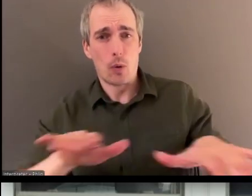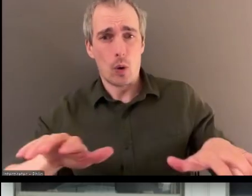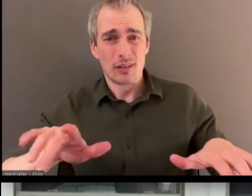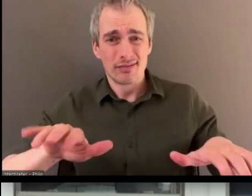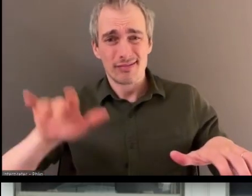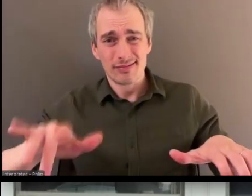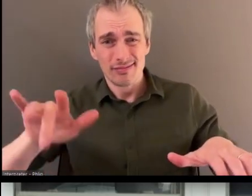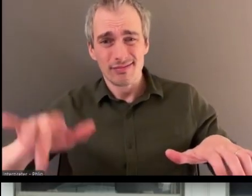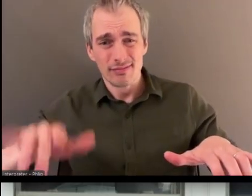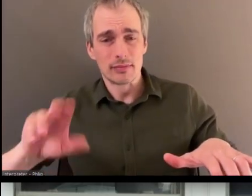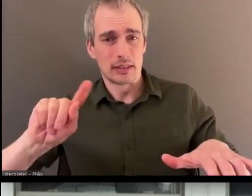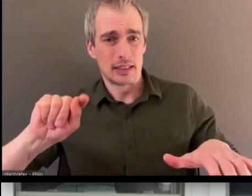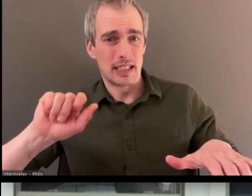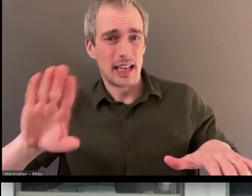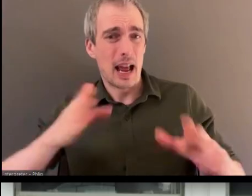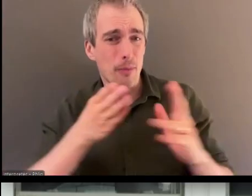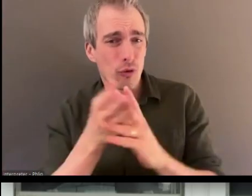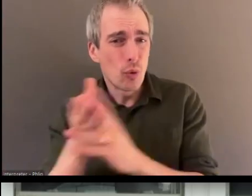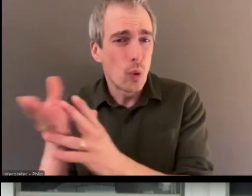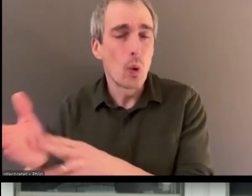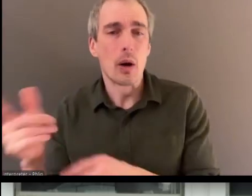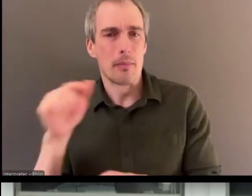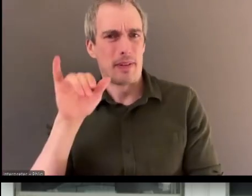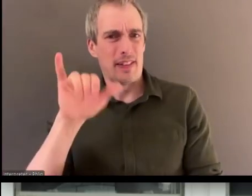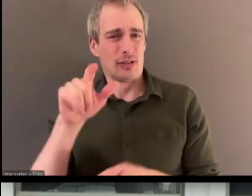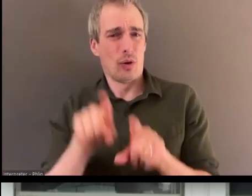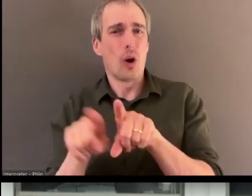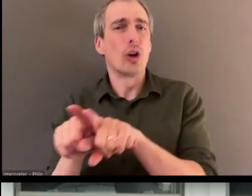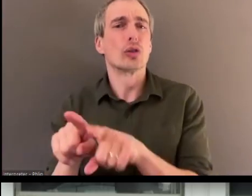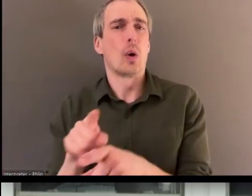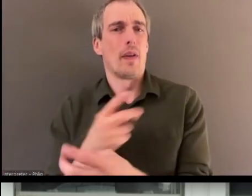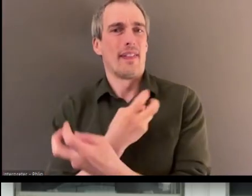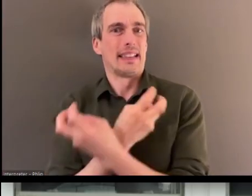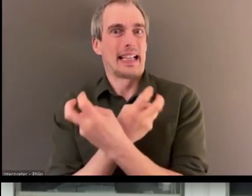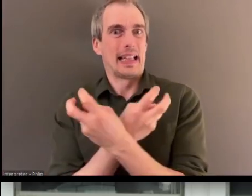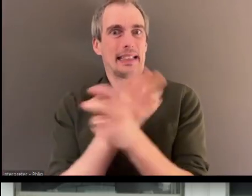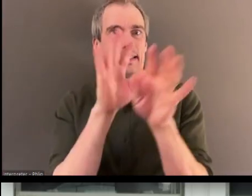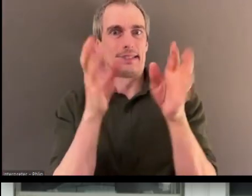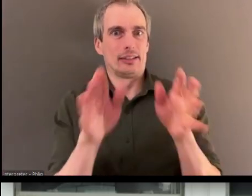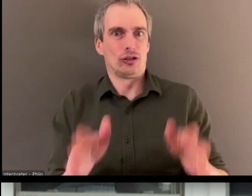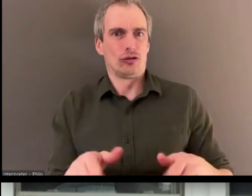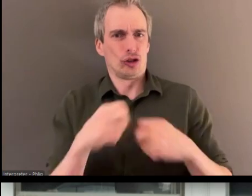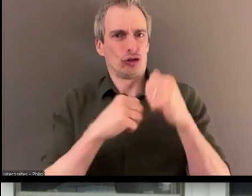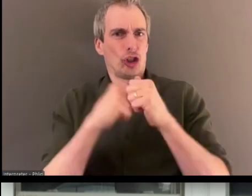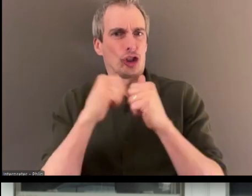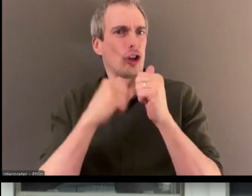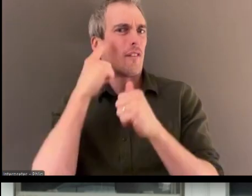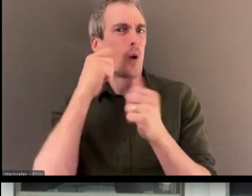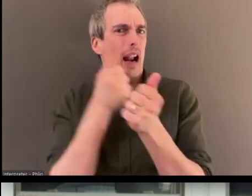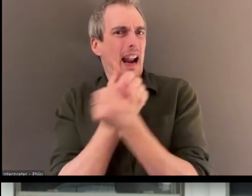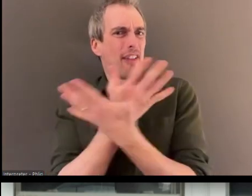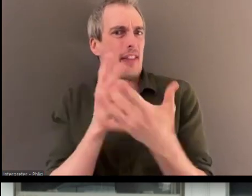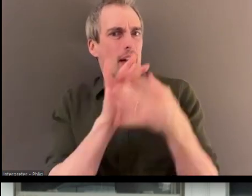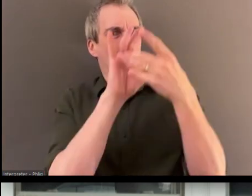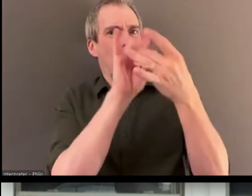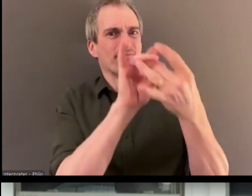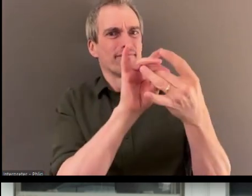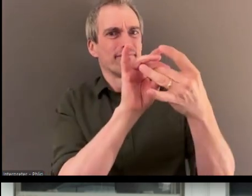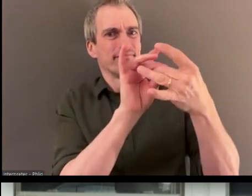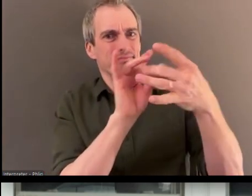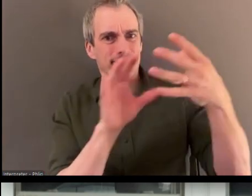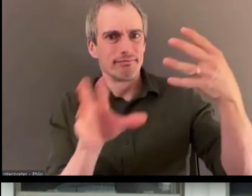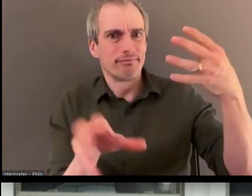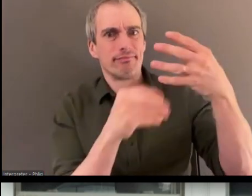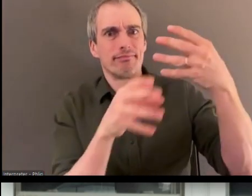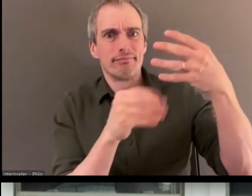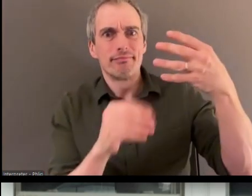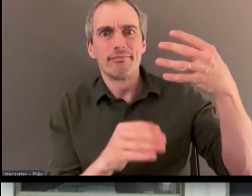It's the skeleton in which all the content of it needs to be there in order to be